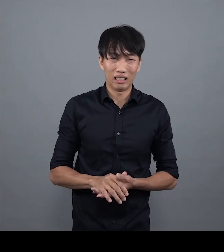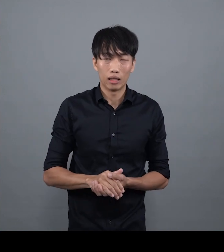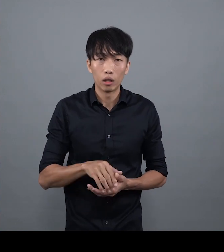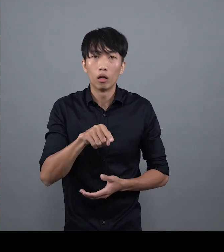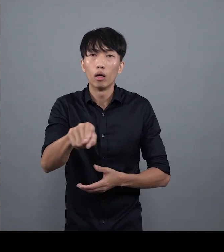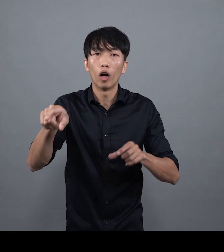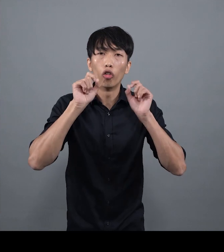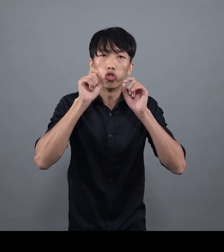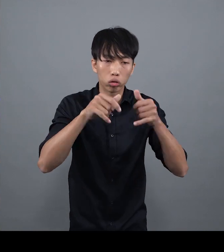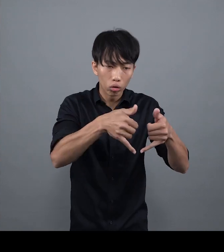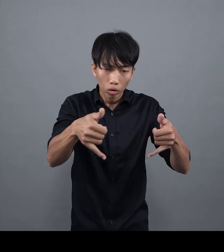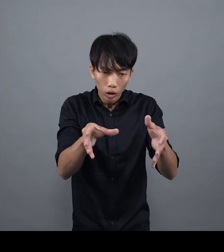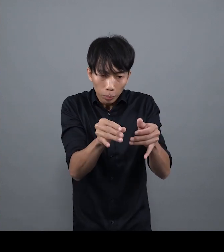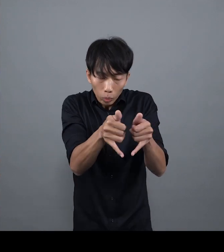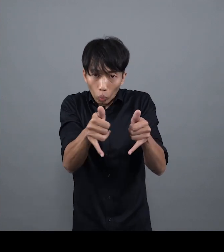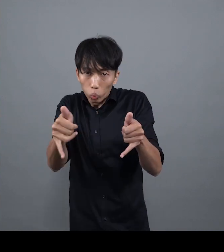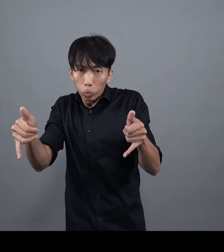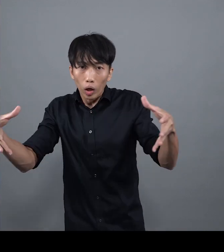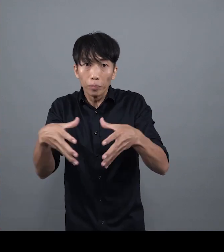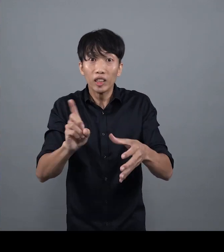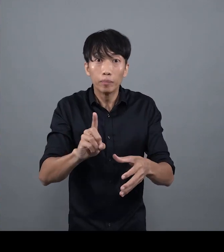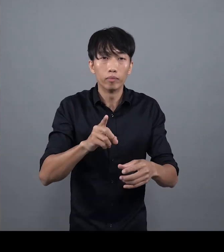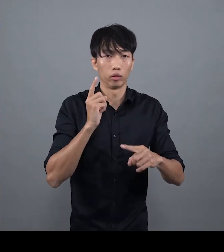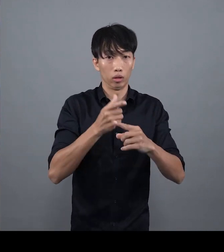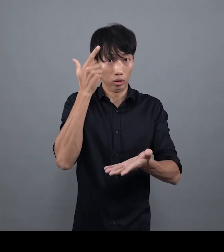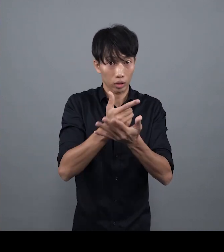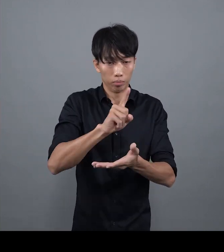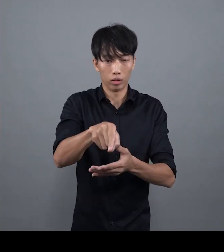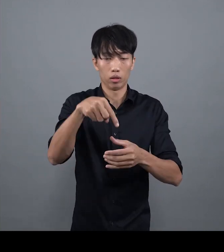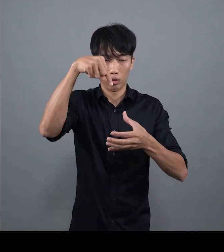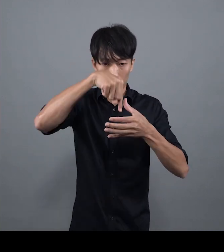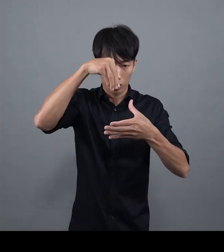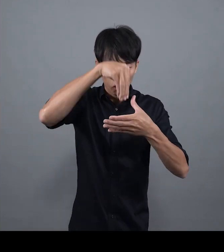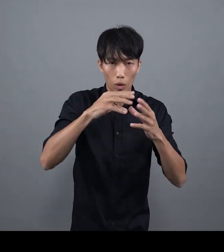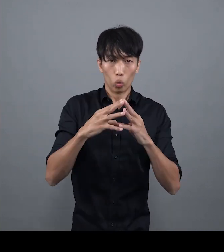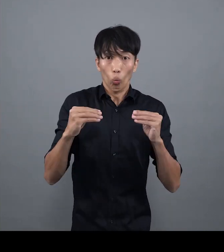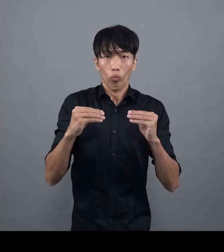How do we join them together? A magnet is inserted inside each toy